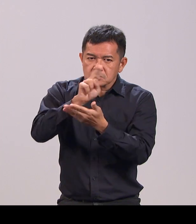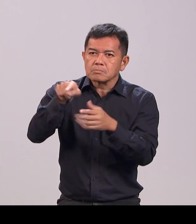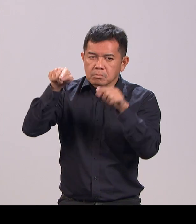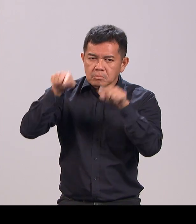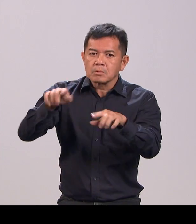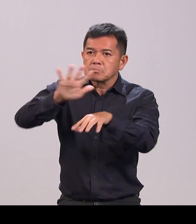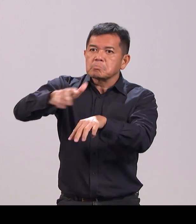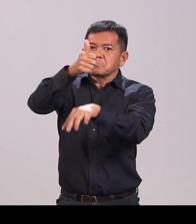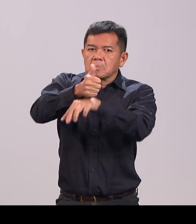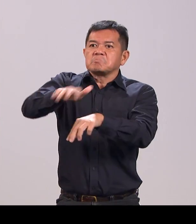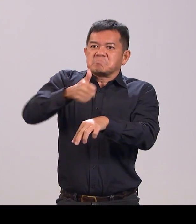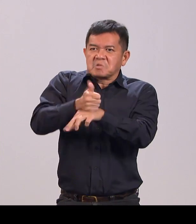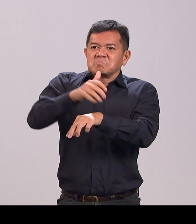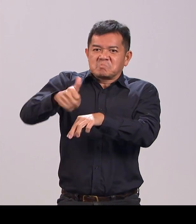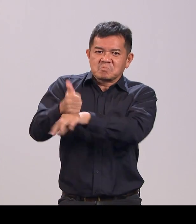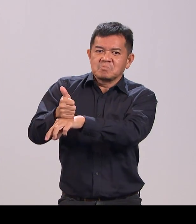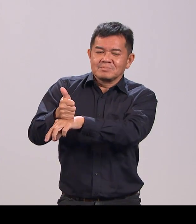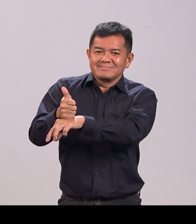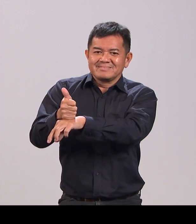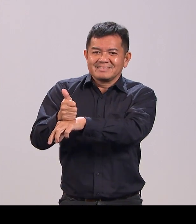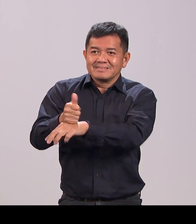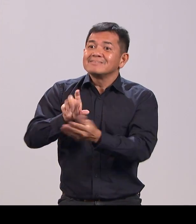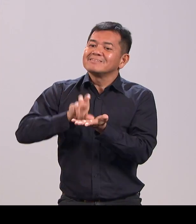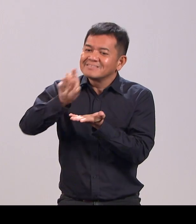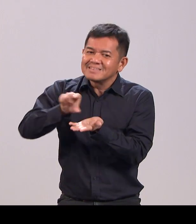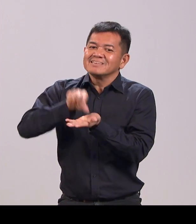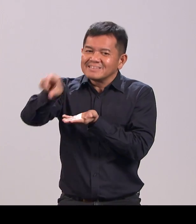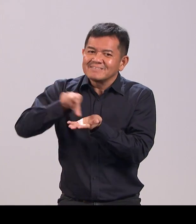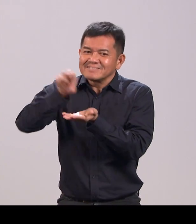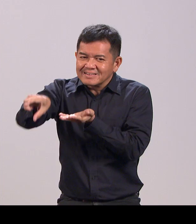They intern at the start-ups there and they may get bitten by the bug,